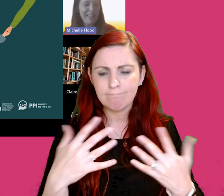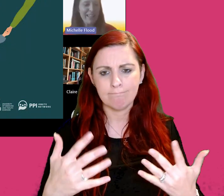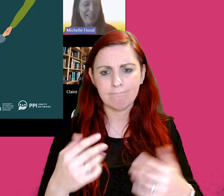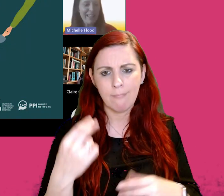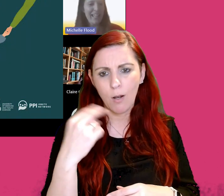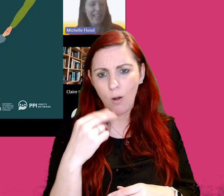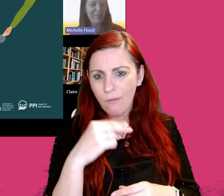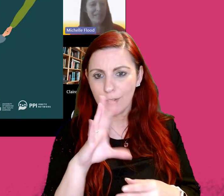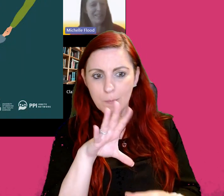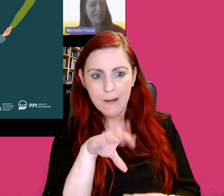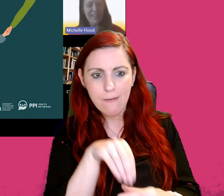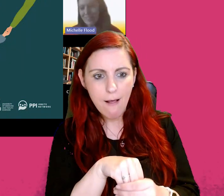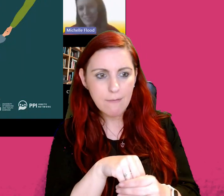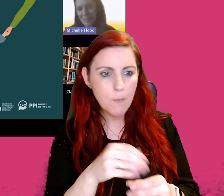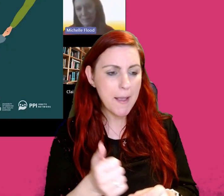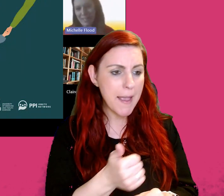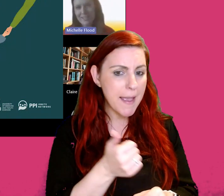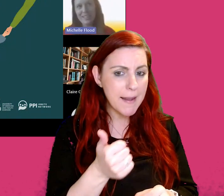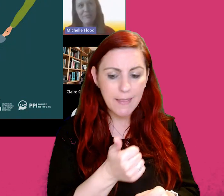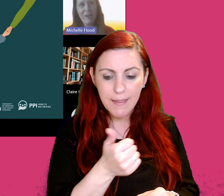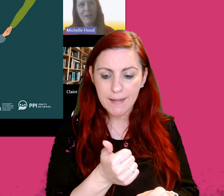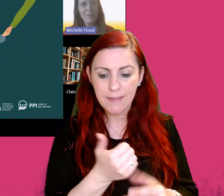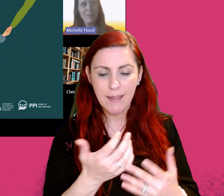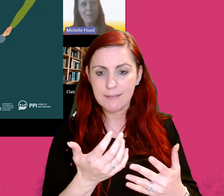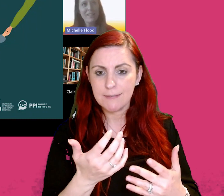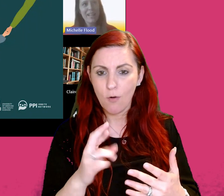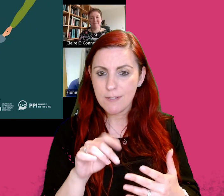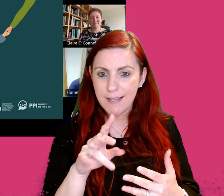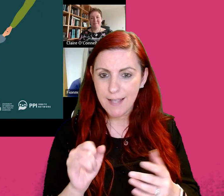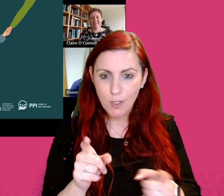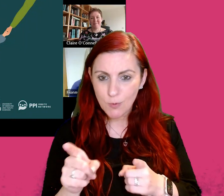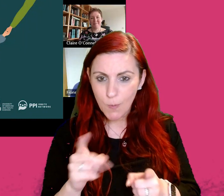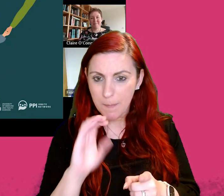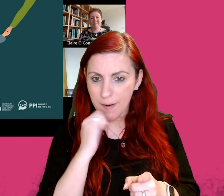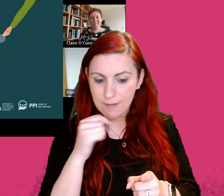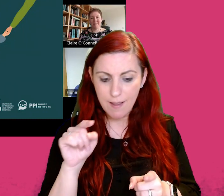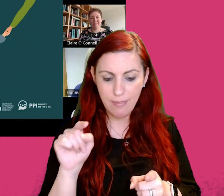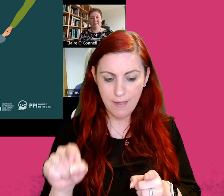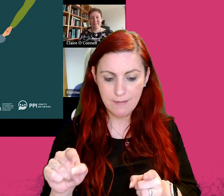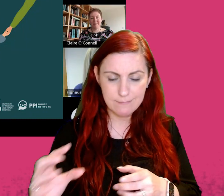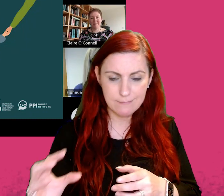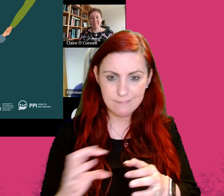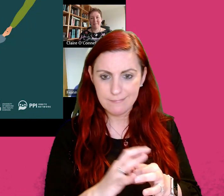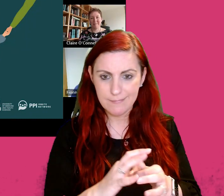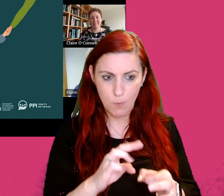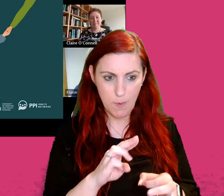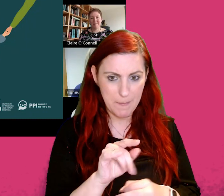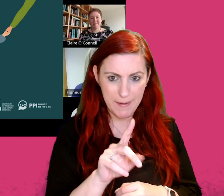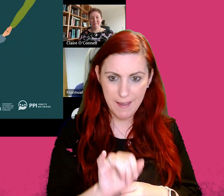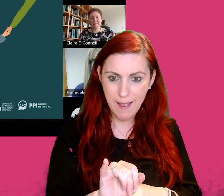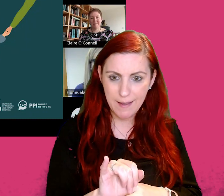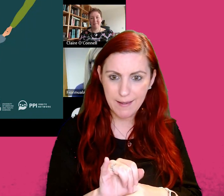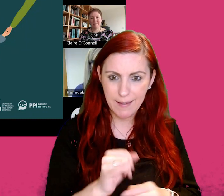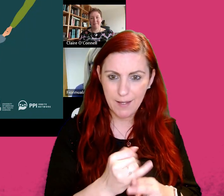anything um Zara and Elisa are doing because they're very much um leaders in PPI at RCSI so